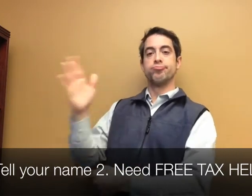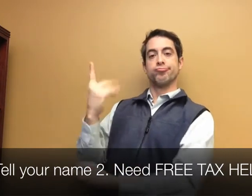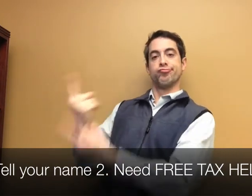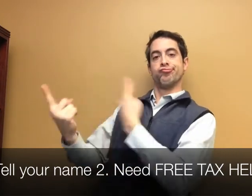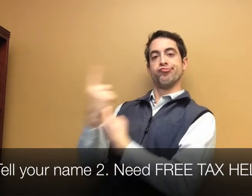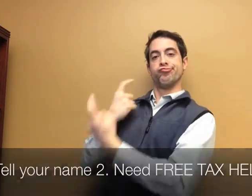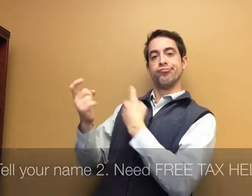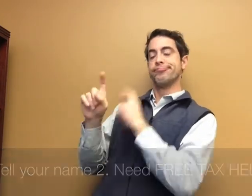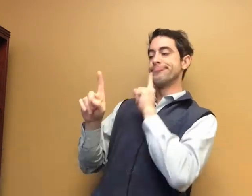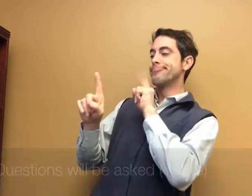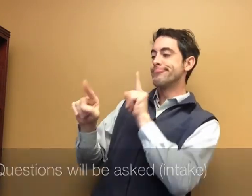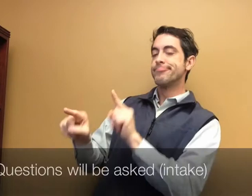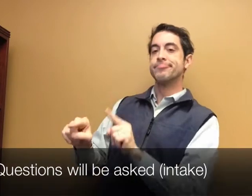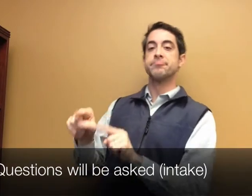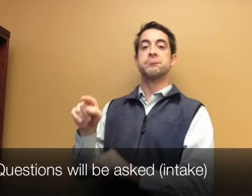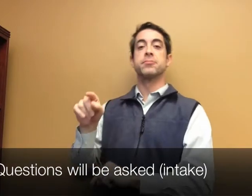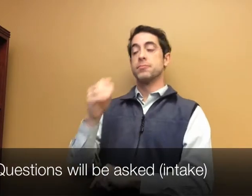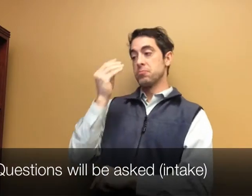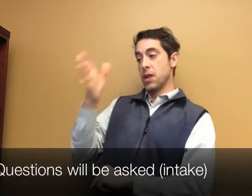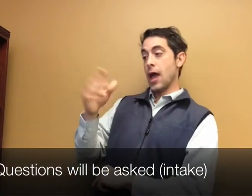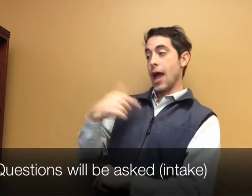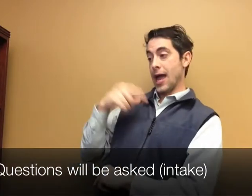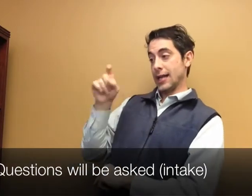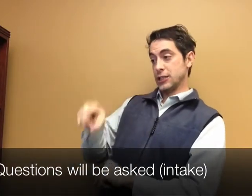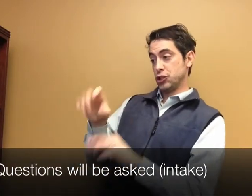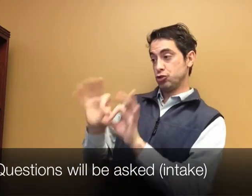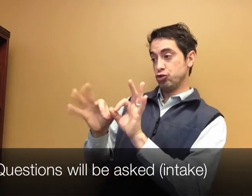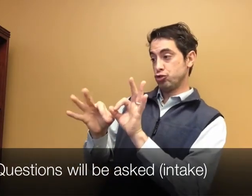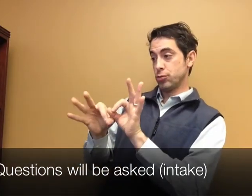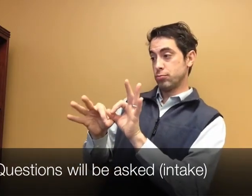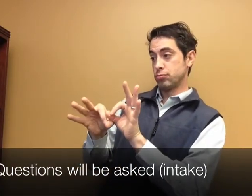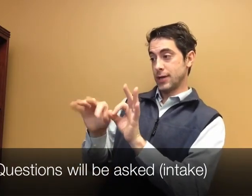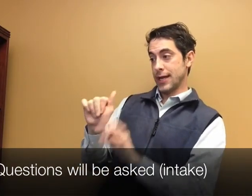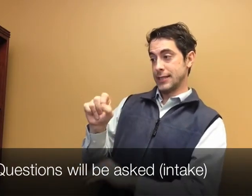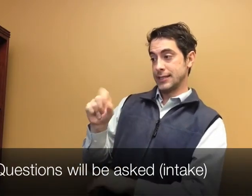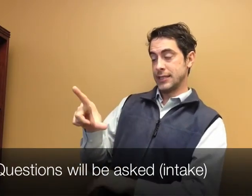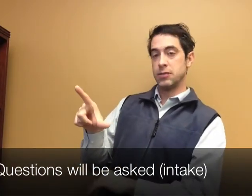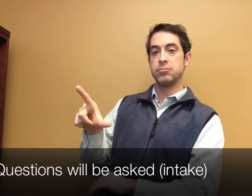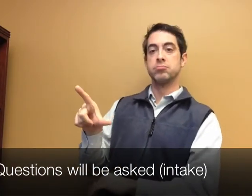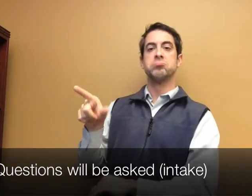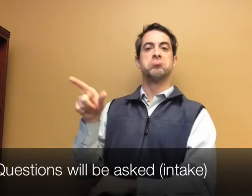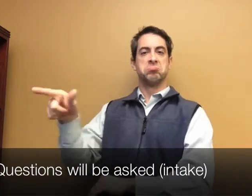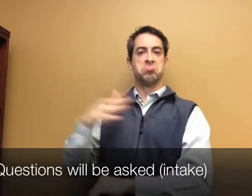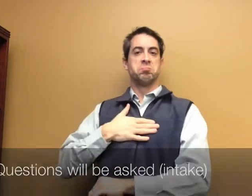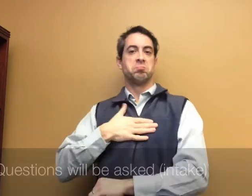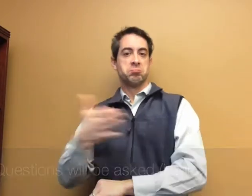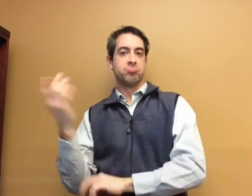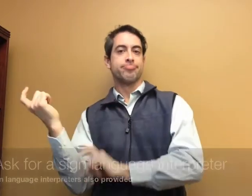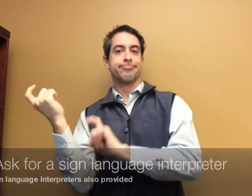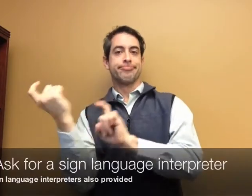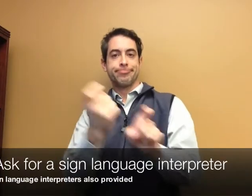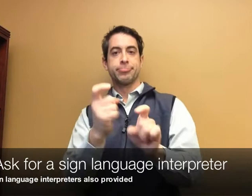You'll be asked a number of questions and while you're discussing your need make sure to tell them that you need